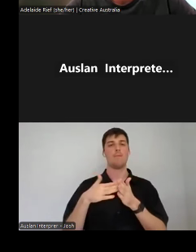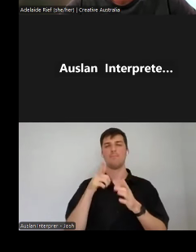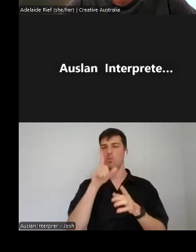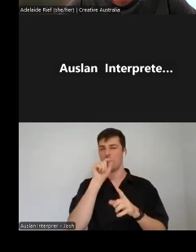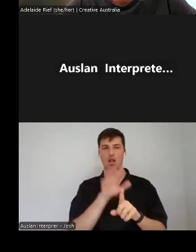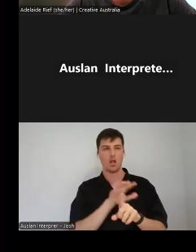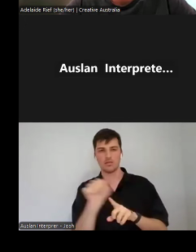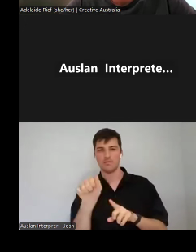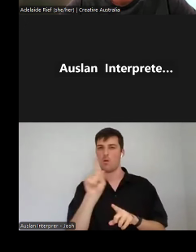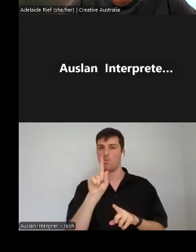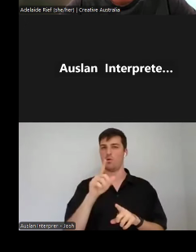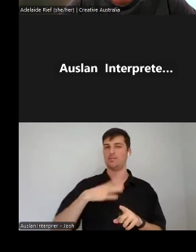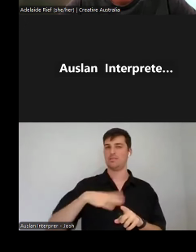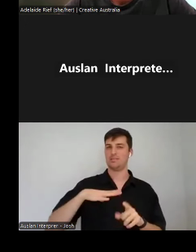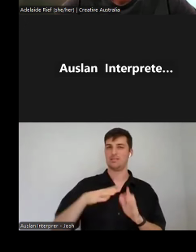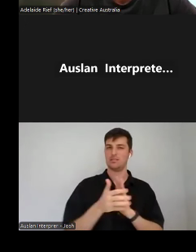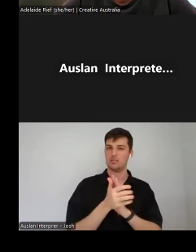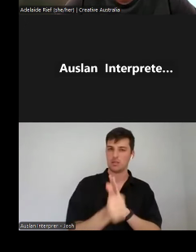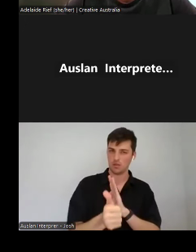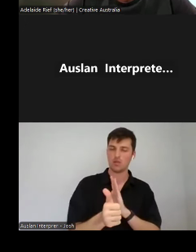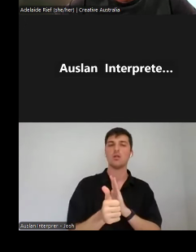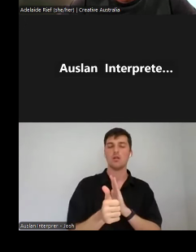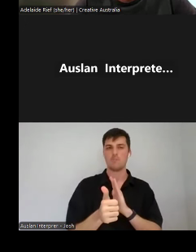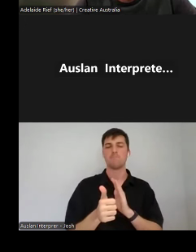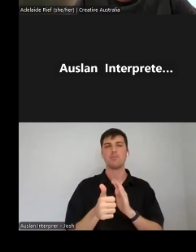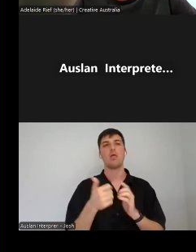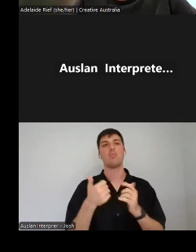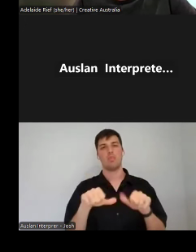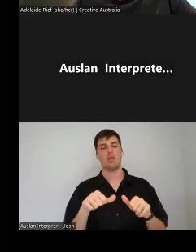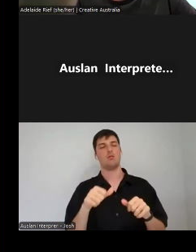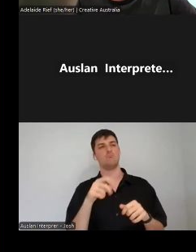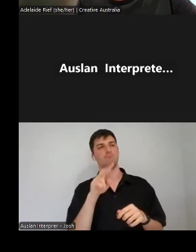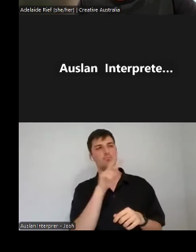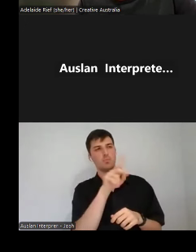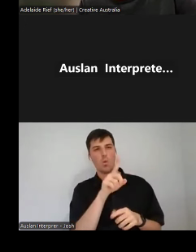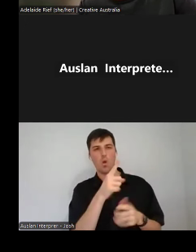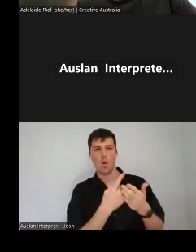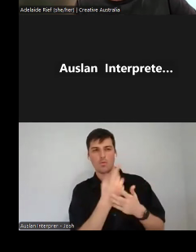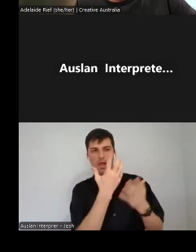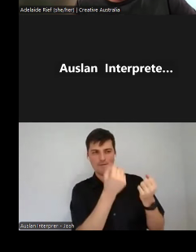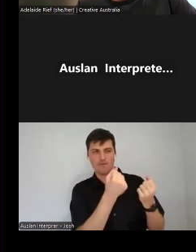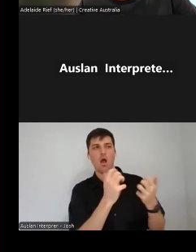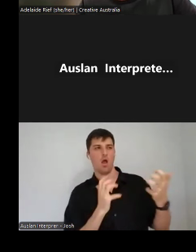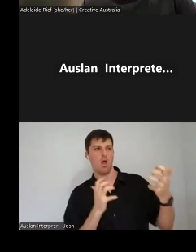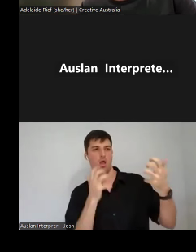need in terms of those skills, and then identify the opportunity that you think will best suit you